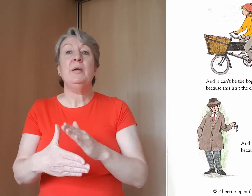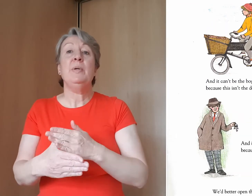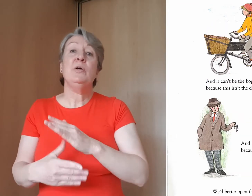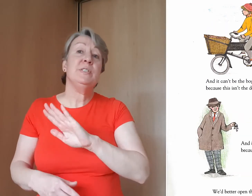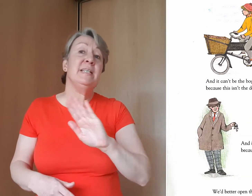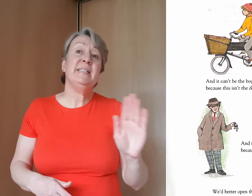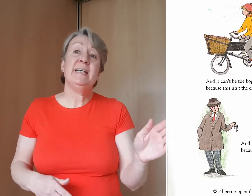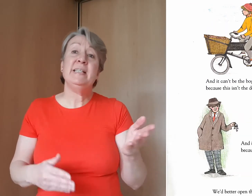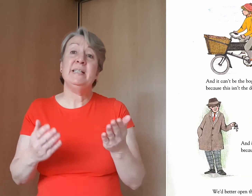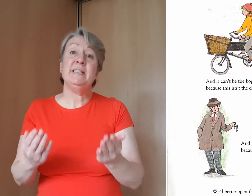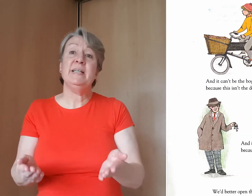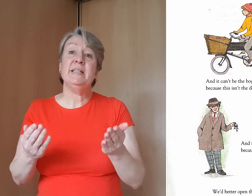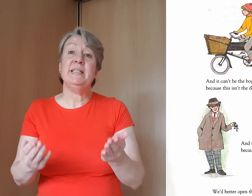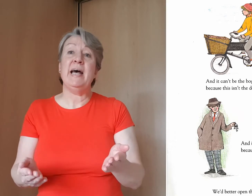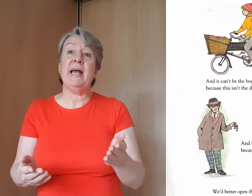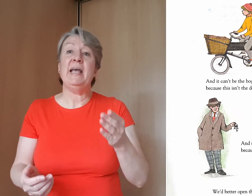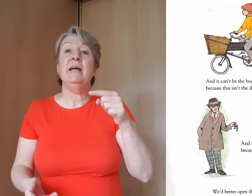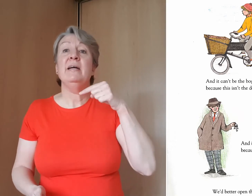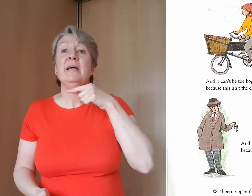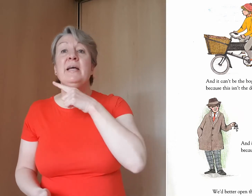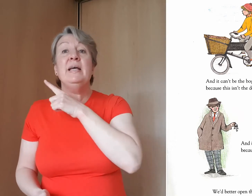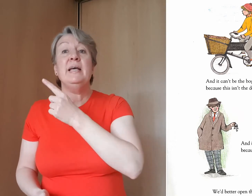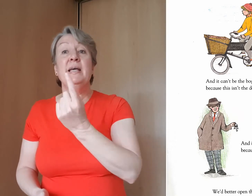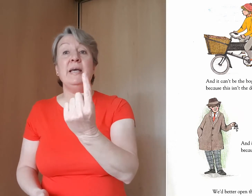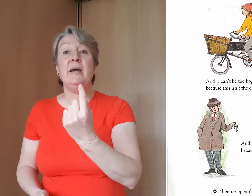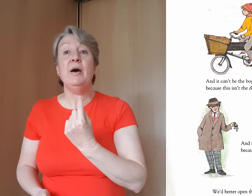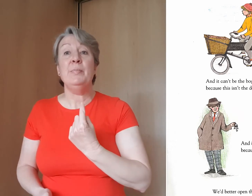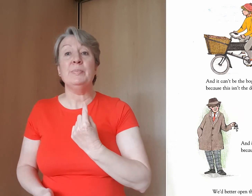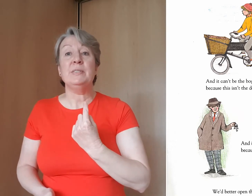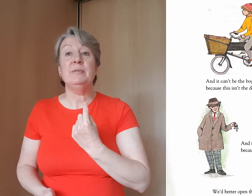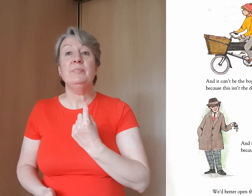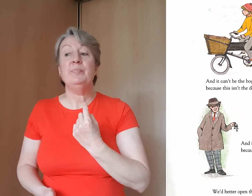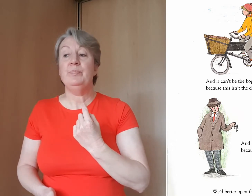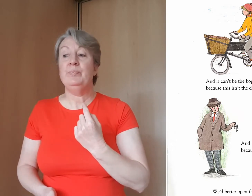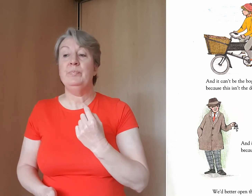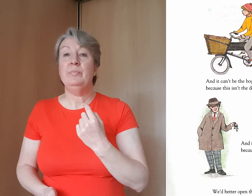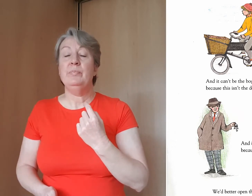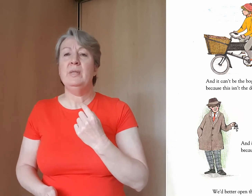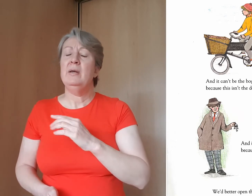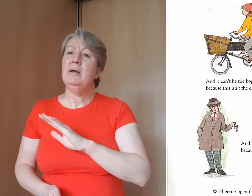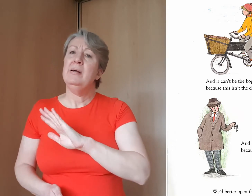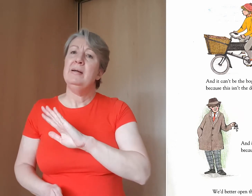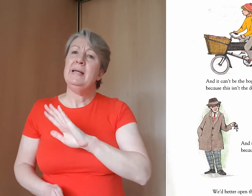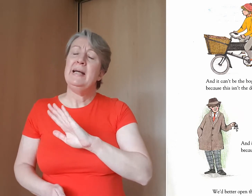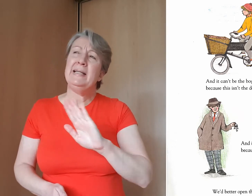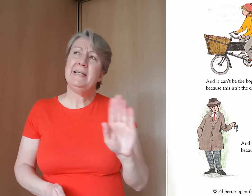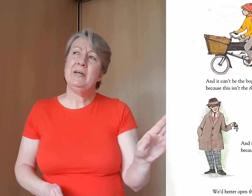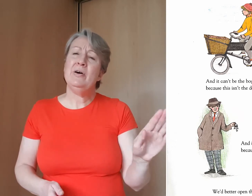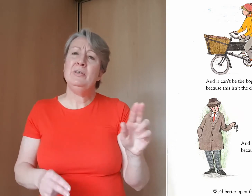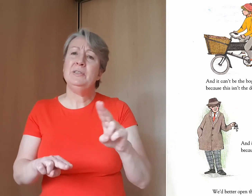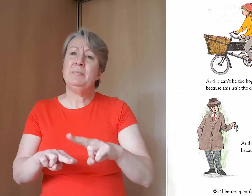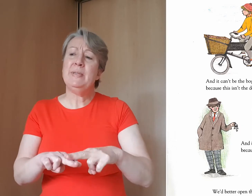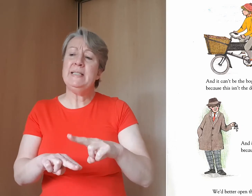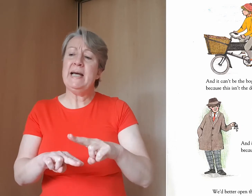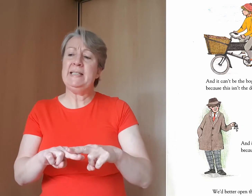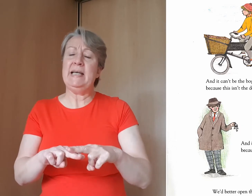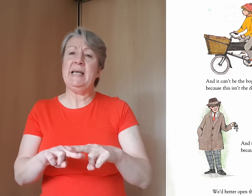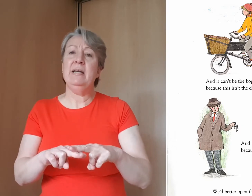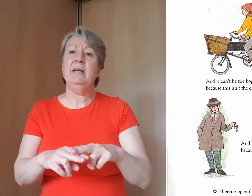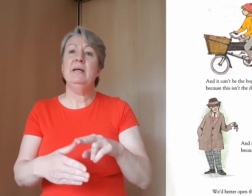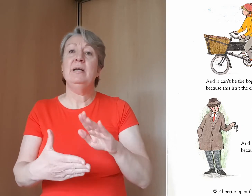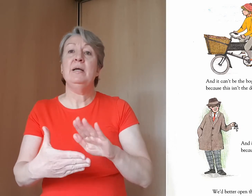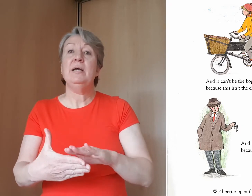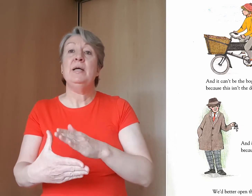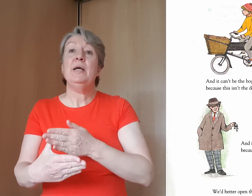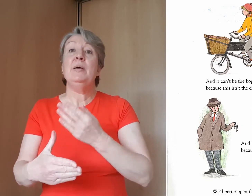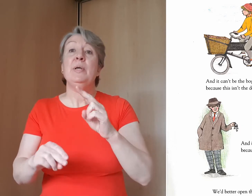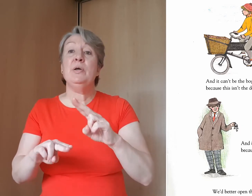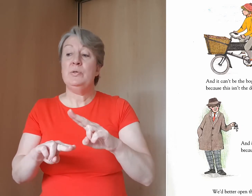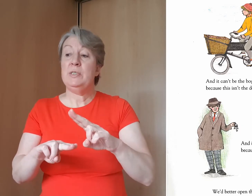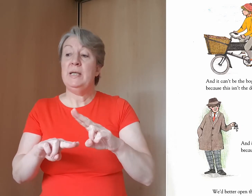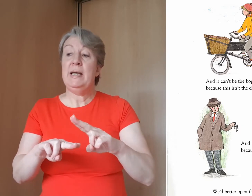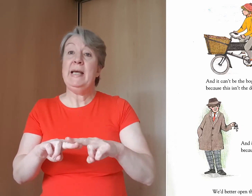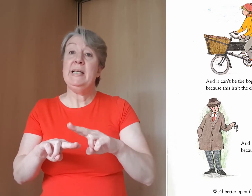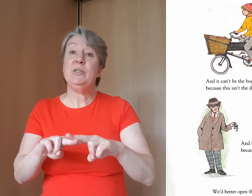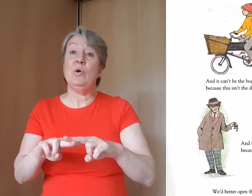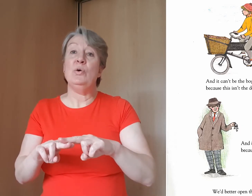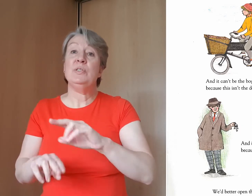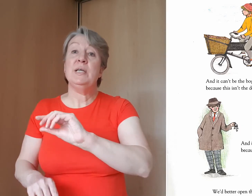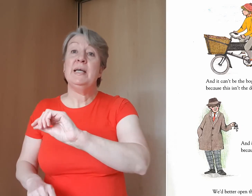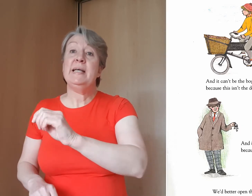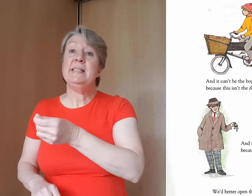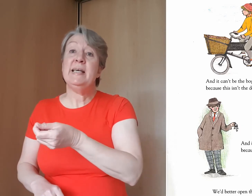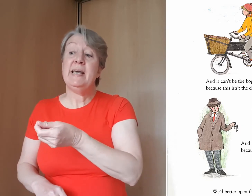because this isn't the day he comes and it can't be daddy because he's got his key.